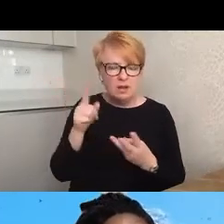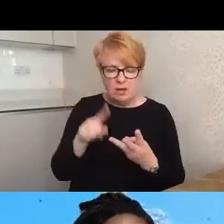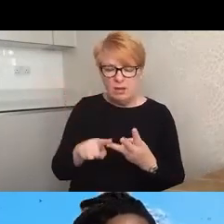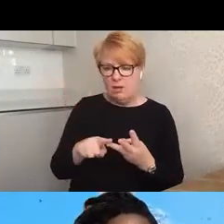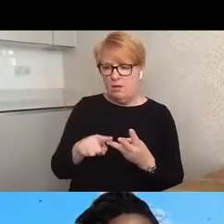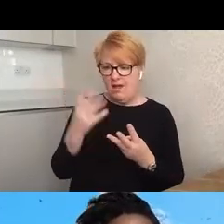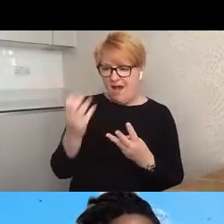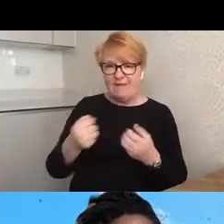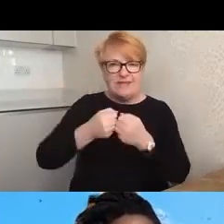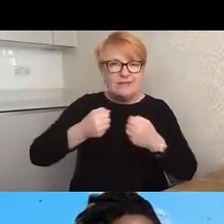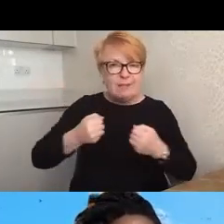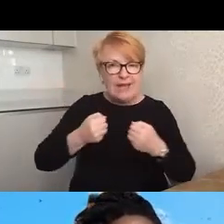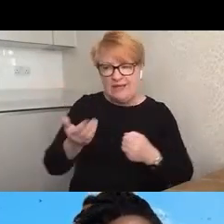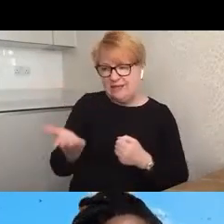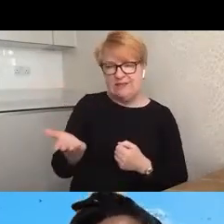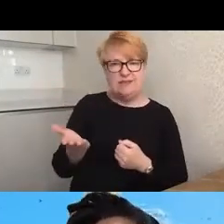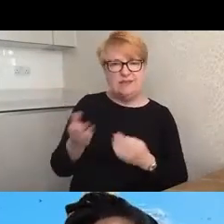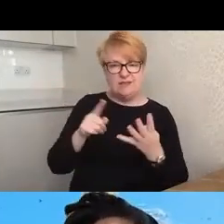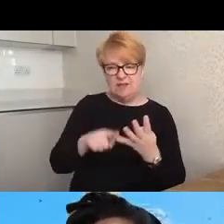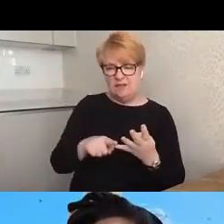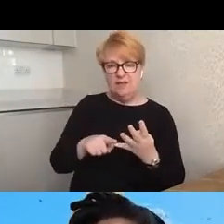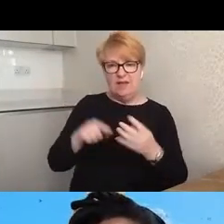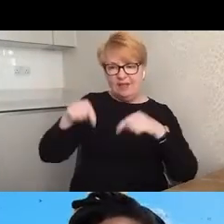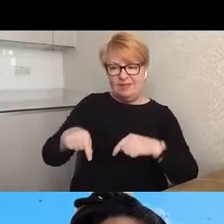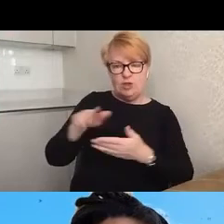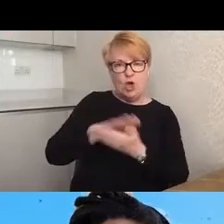making sure that this is a context that feels like it belongs to them.